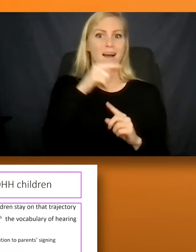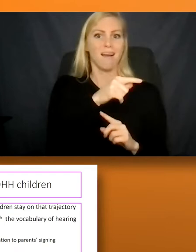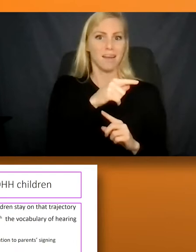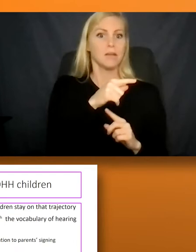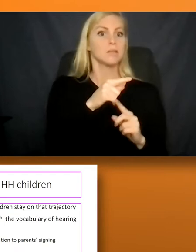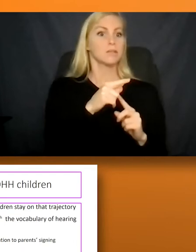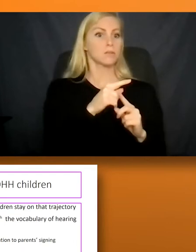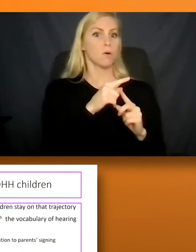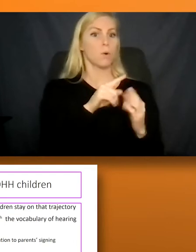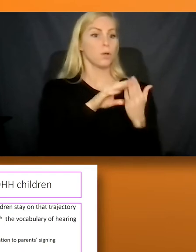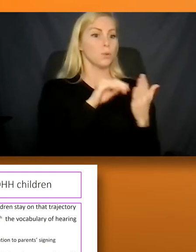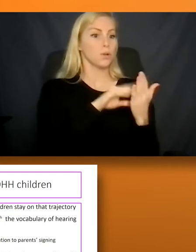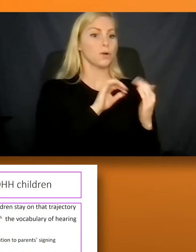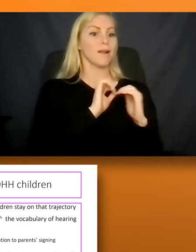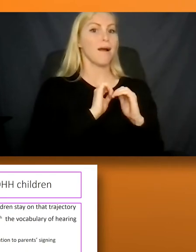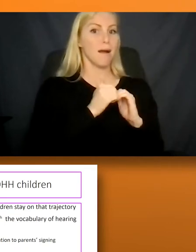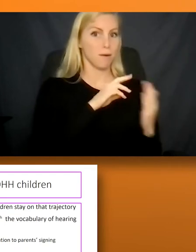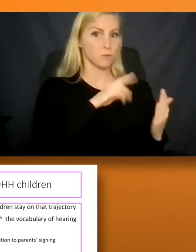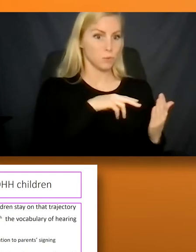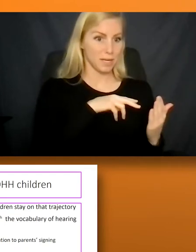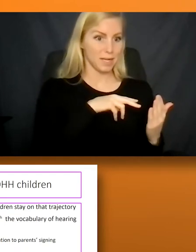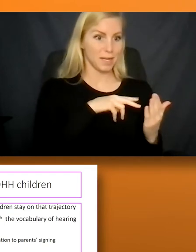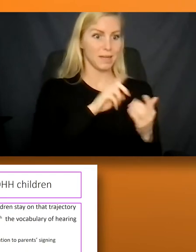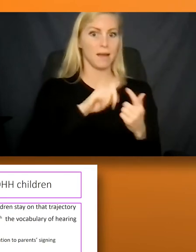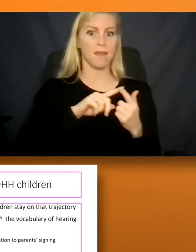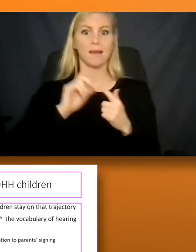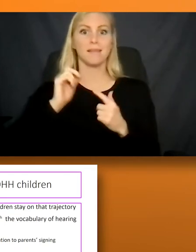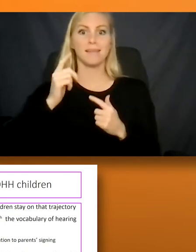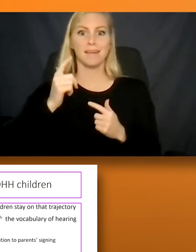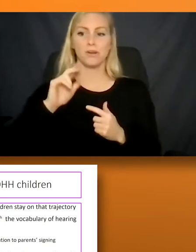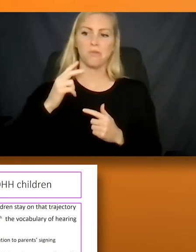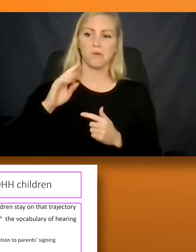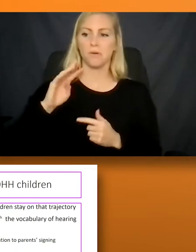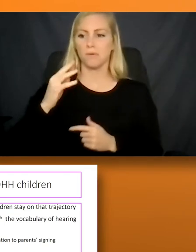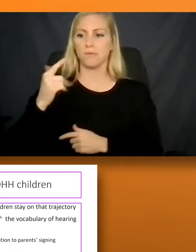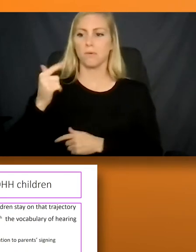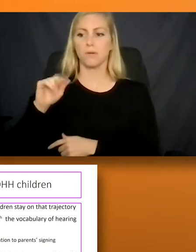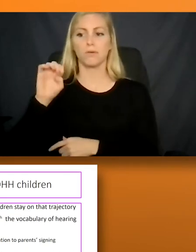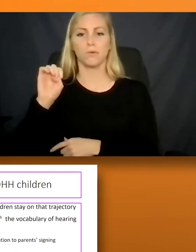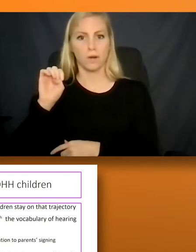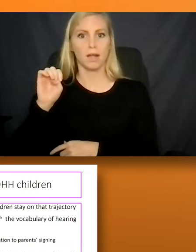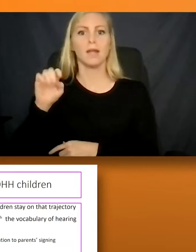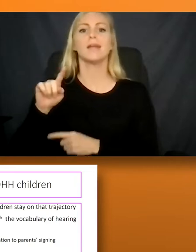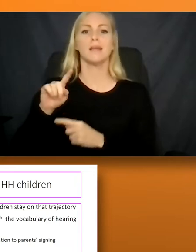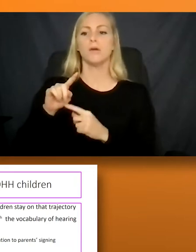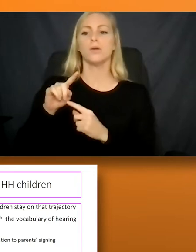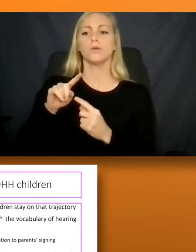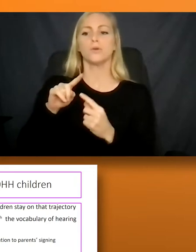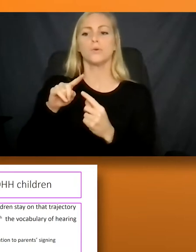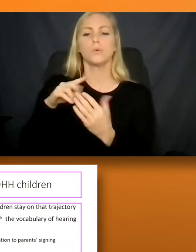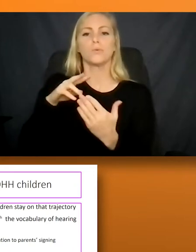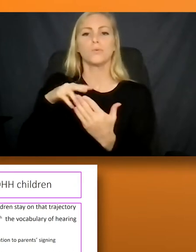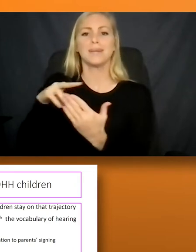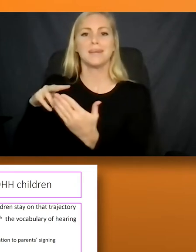and that's a big switch. What also happens is that up until about third or fourth grade,